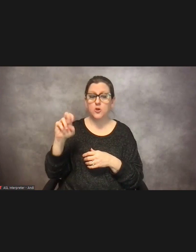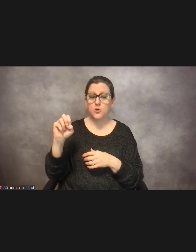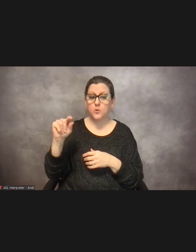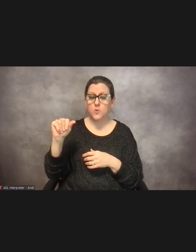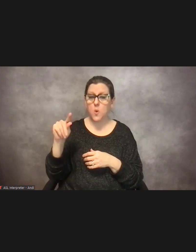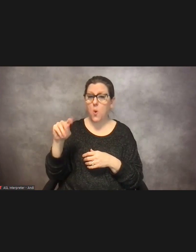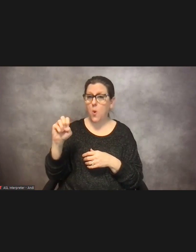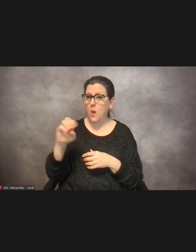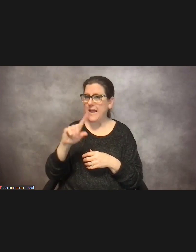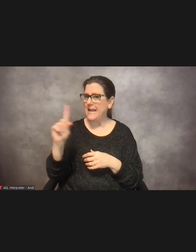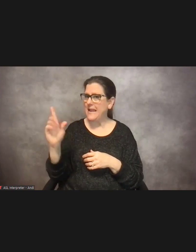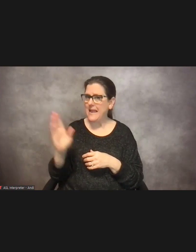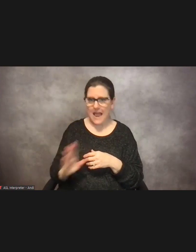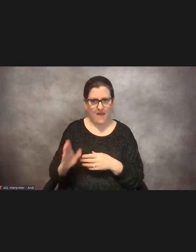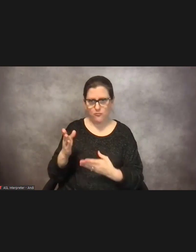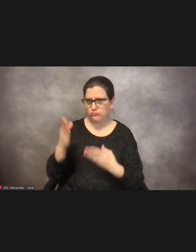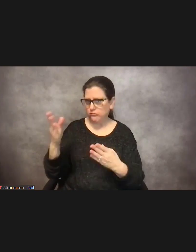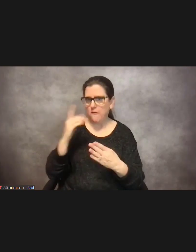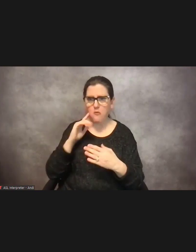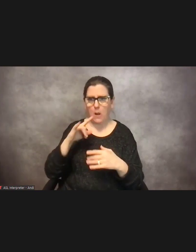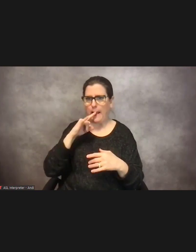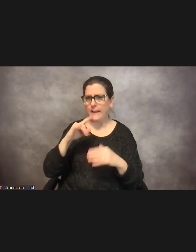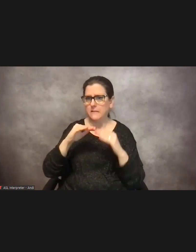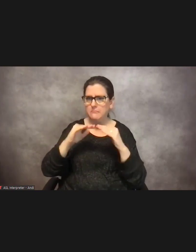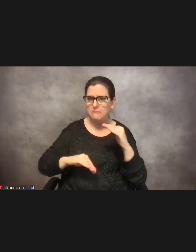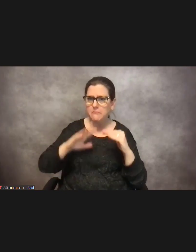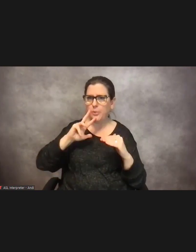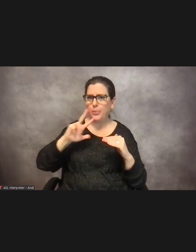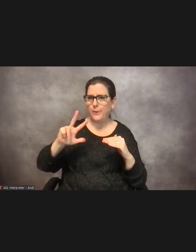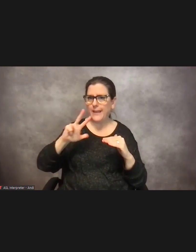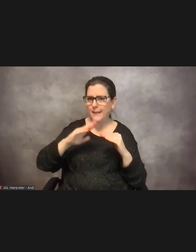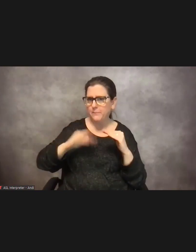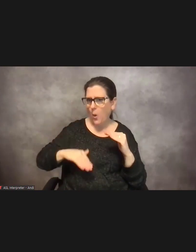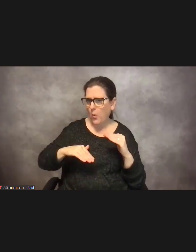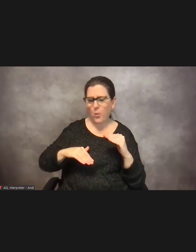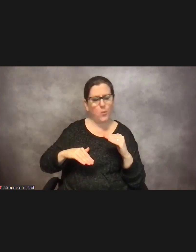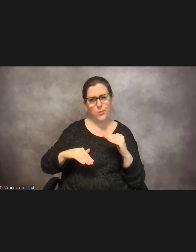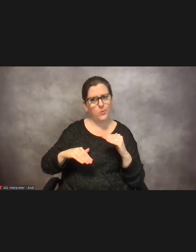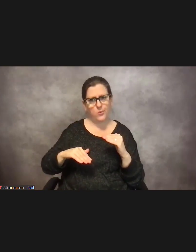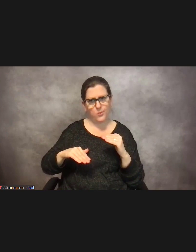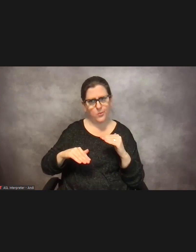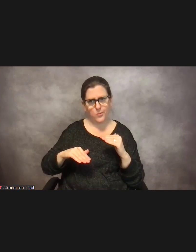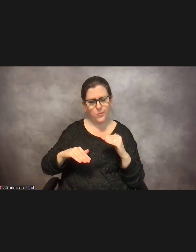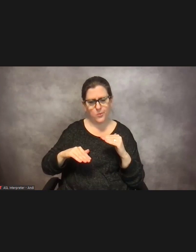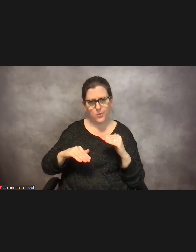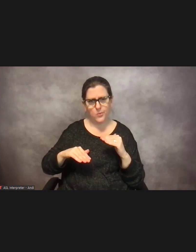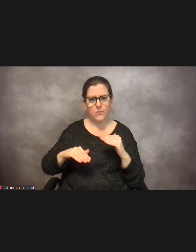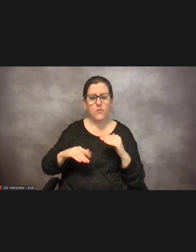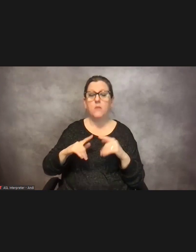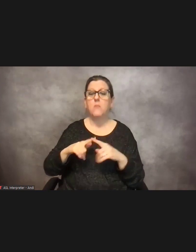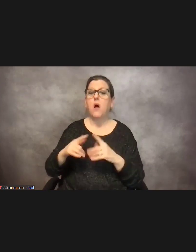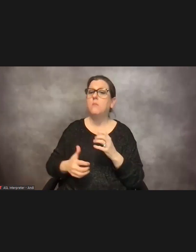is never recommended for children under 3. As we've mentioned earlier earlier, it's the most common